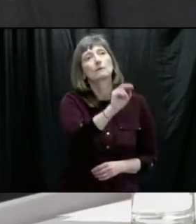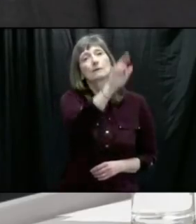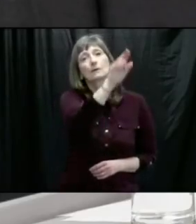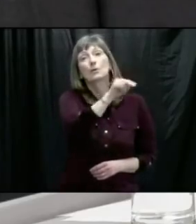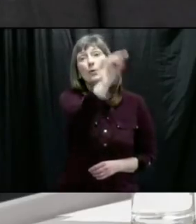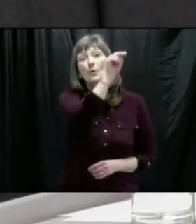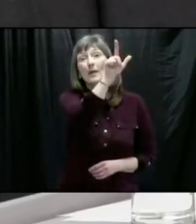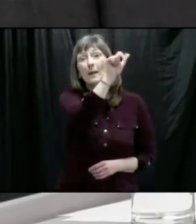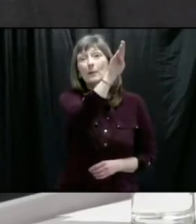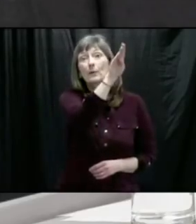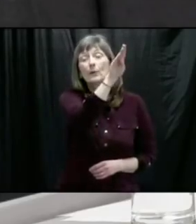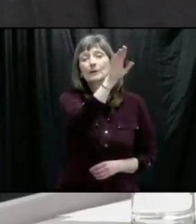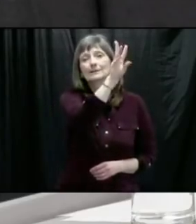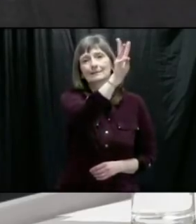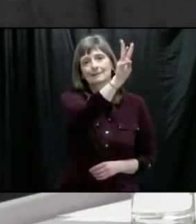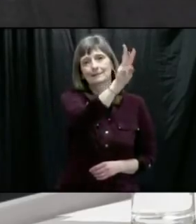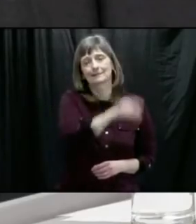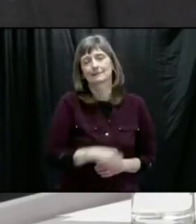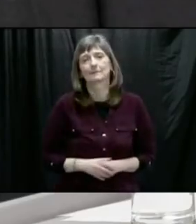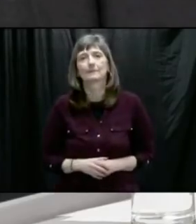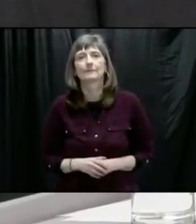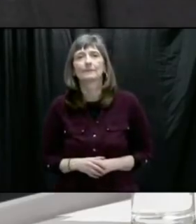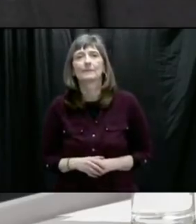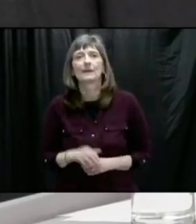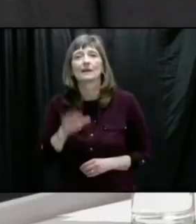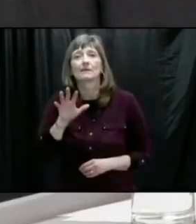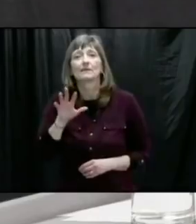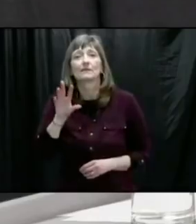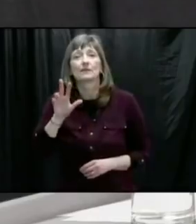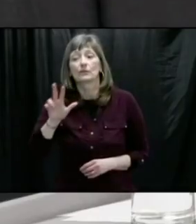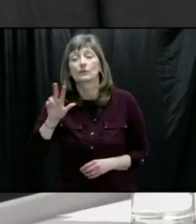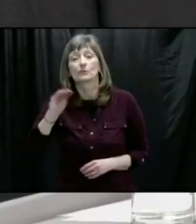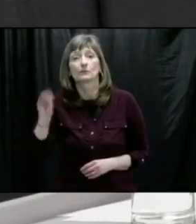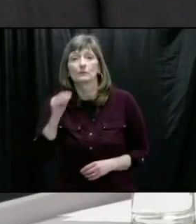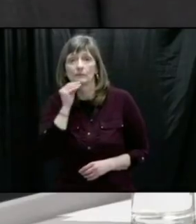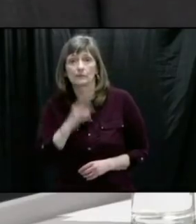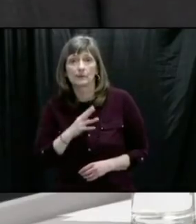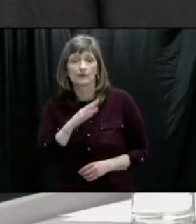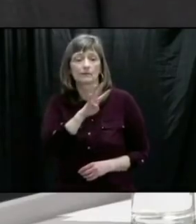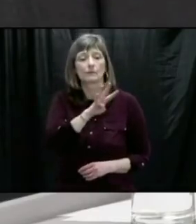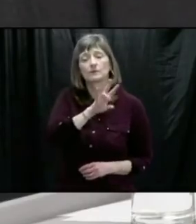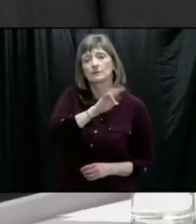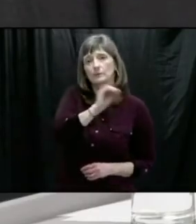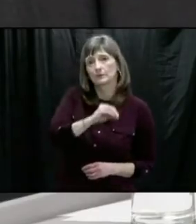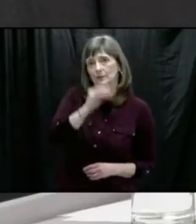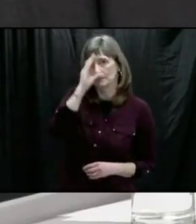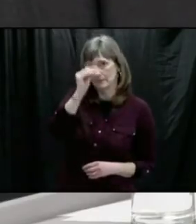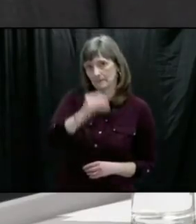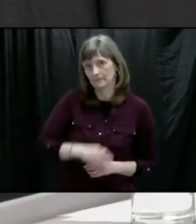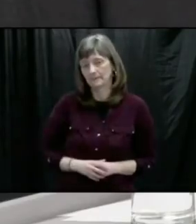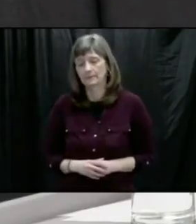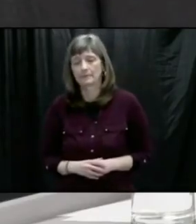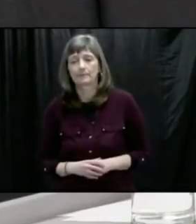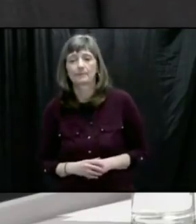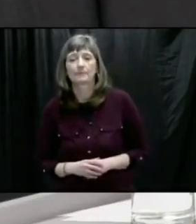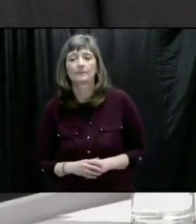HEALTH, ONE IN WESTERN HEALTH, AND SIX IN LABRADOR GRAND FELL HEALTH.